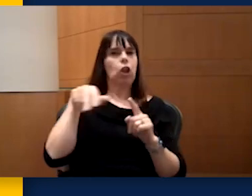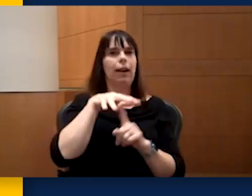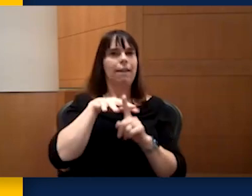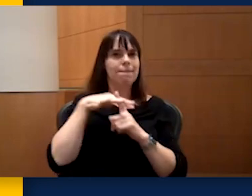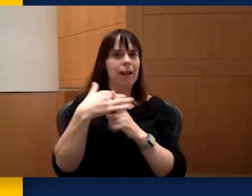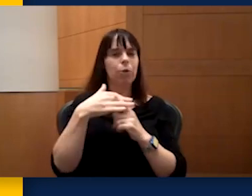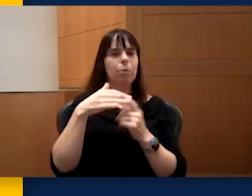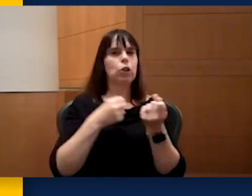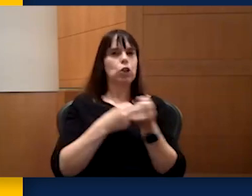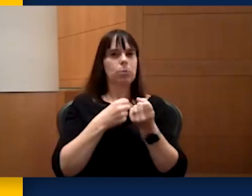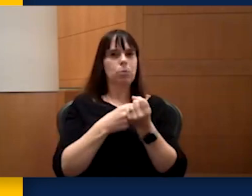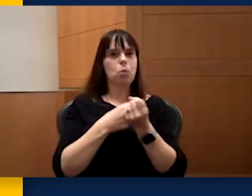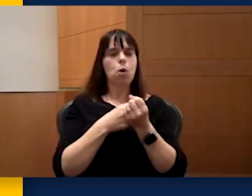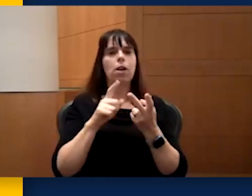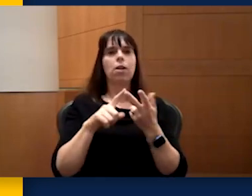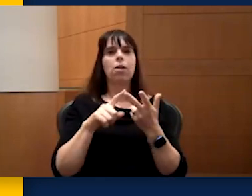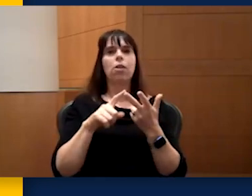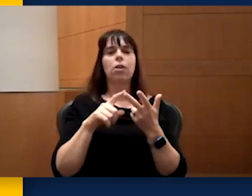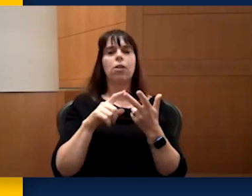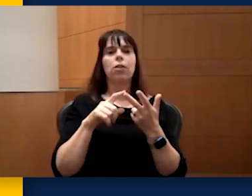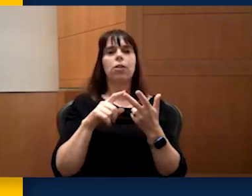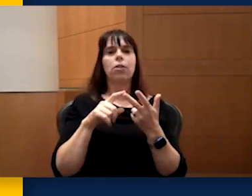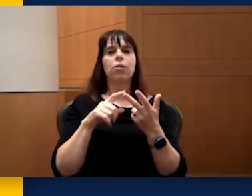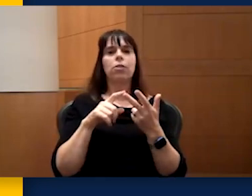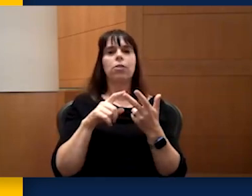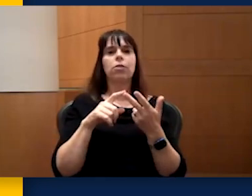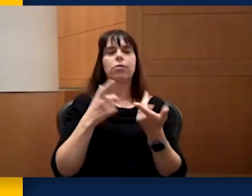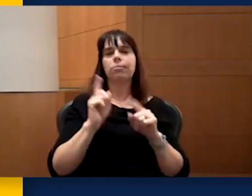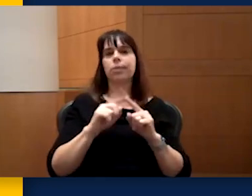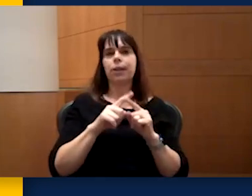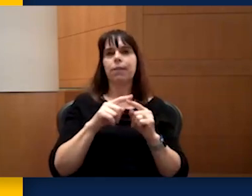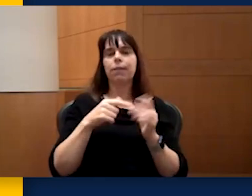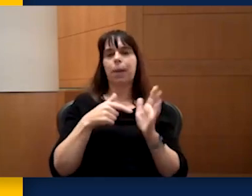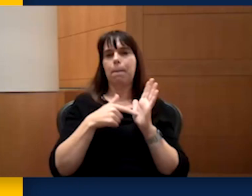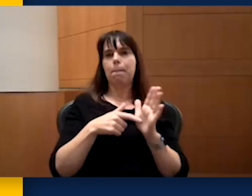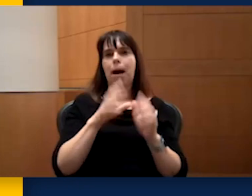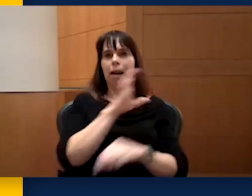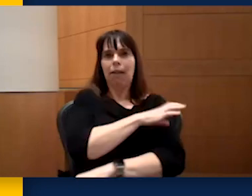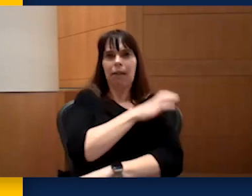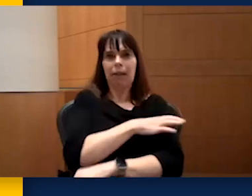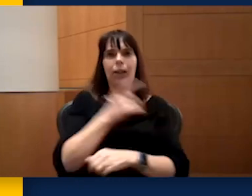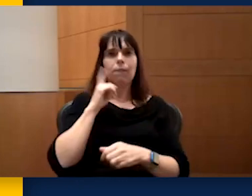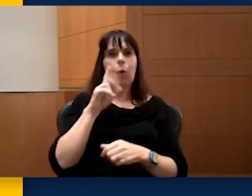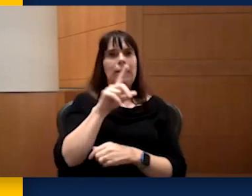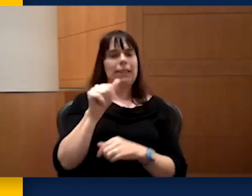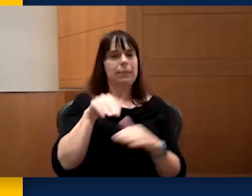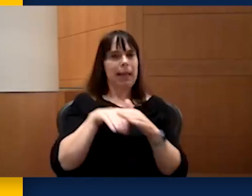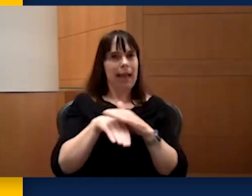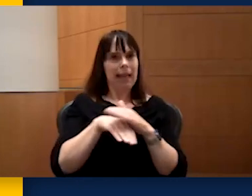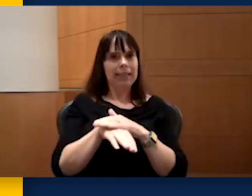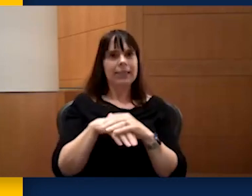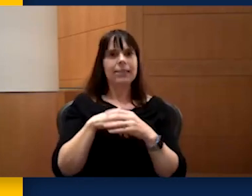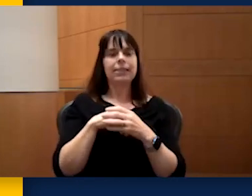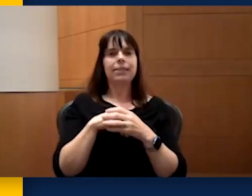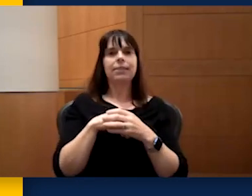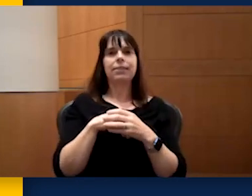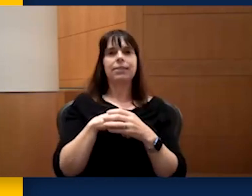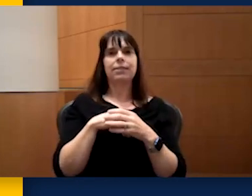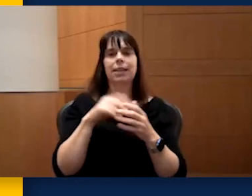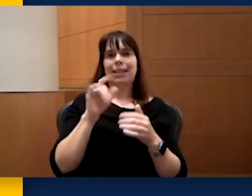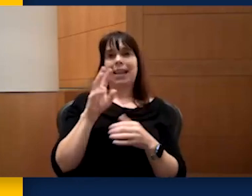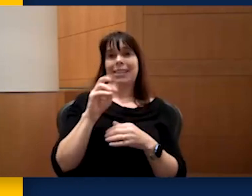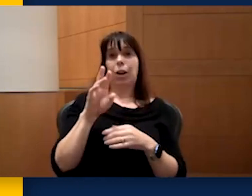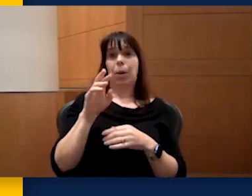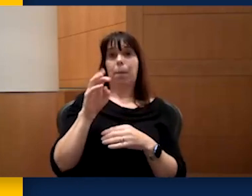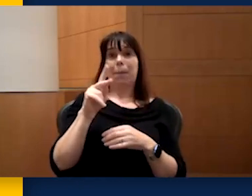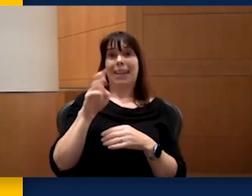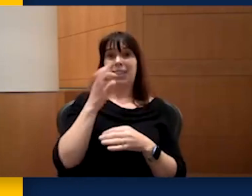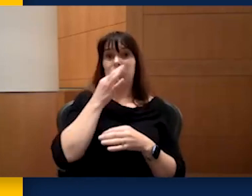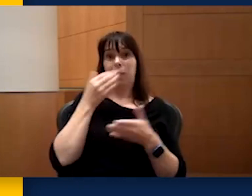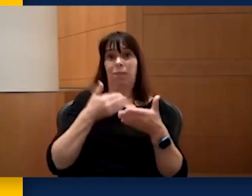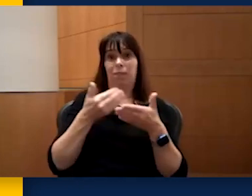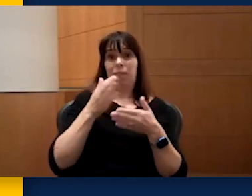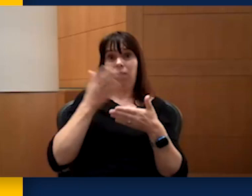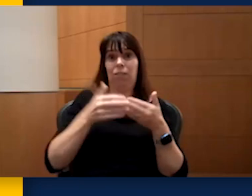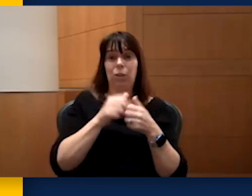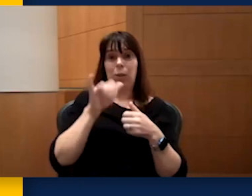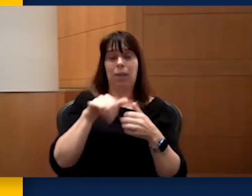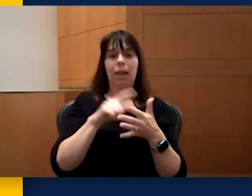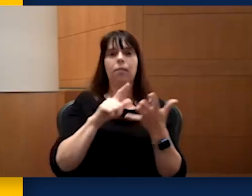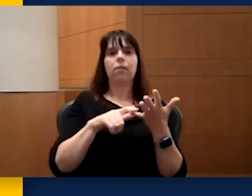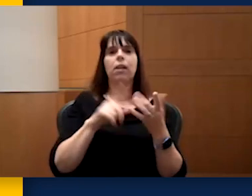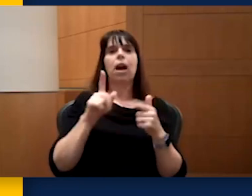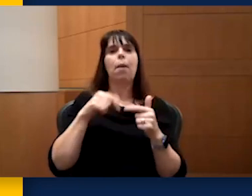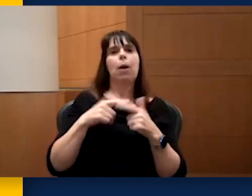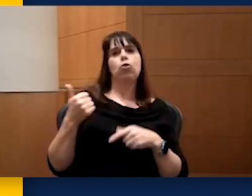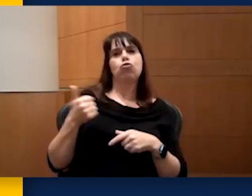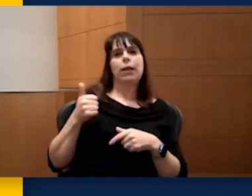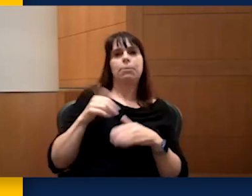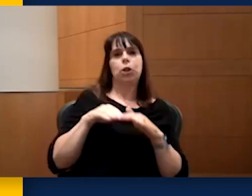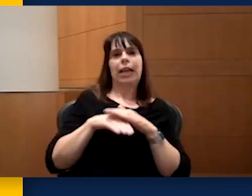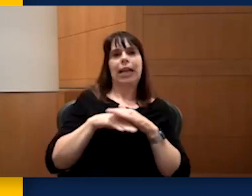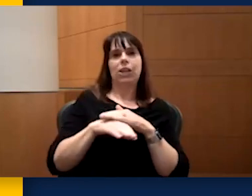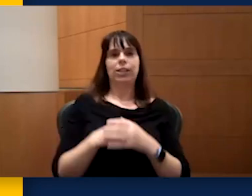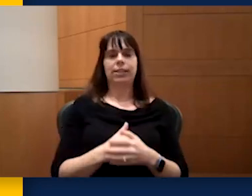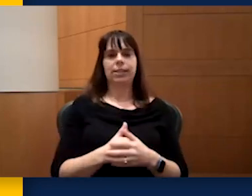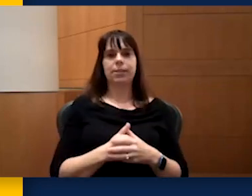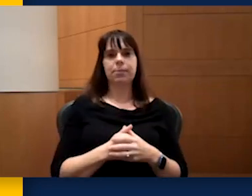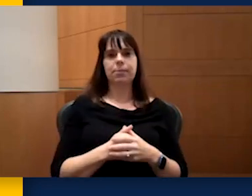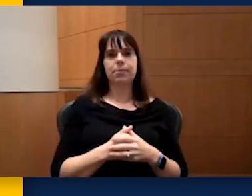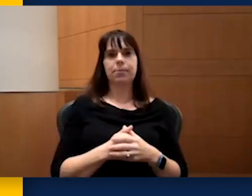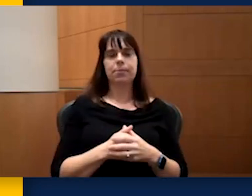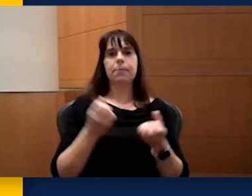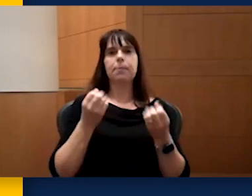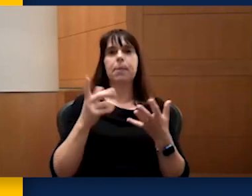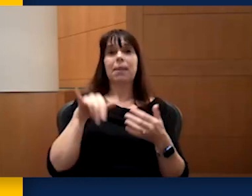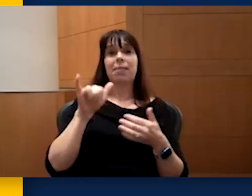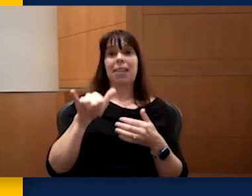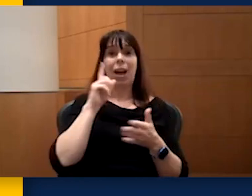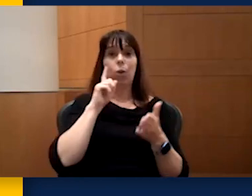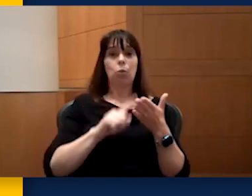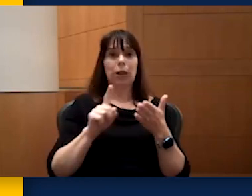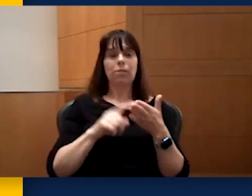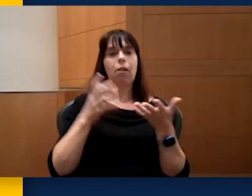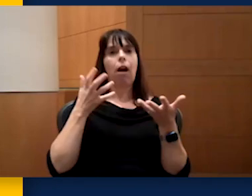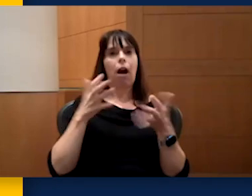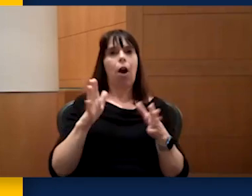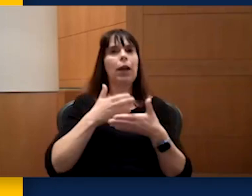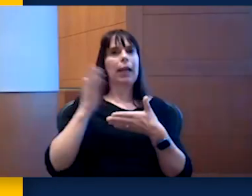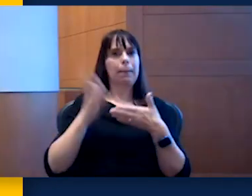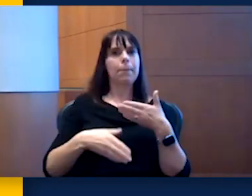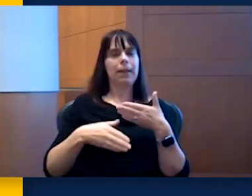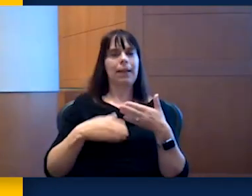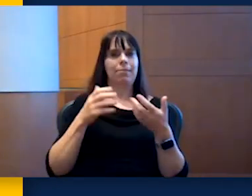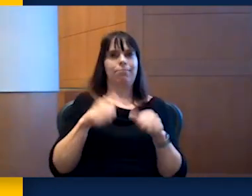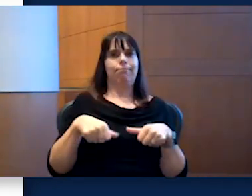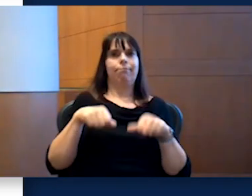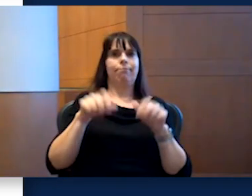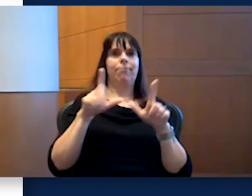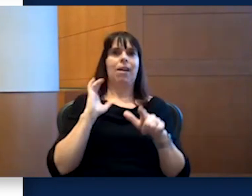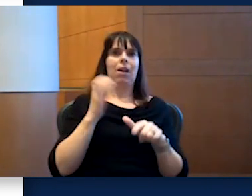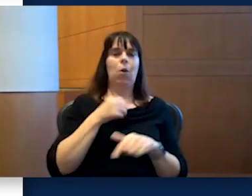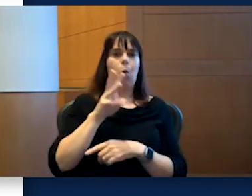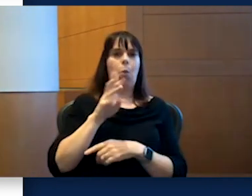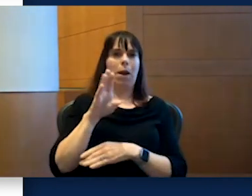looking at doing model clinics for folks with disability access -- that Dr. McKee is currently finishing up with -- and looking at transportation access. Many of that research is already completed and on our website.